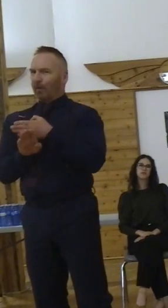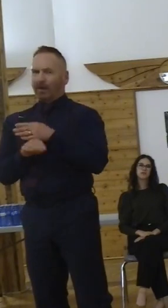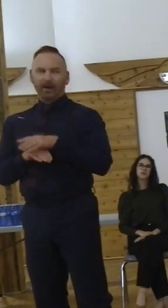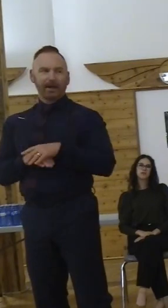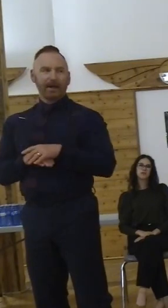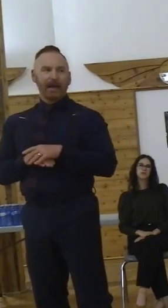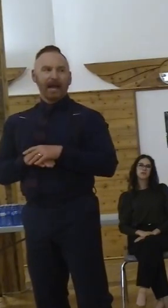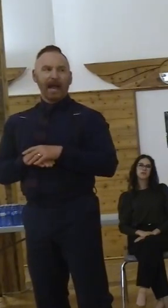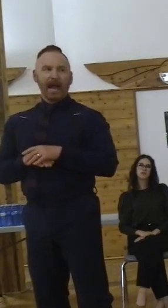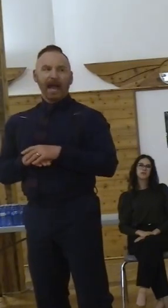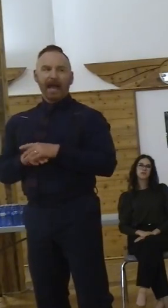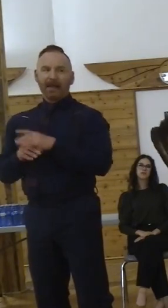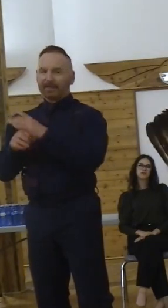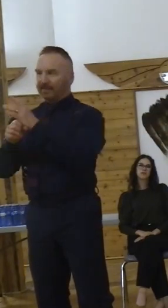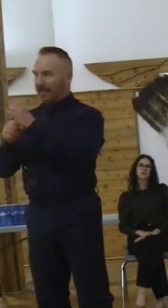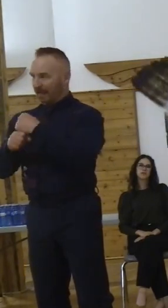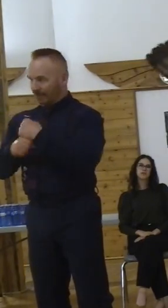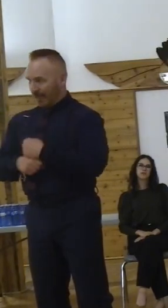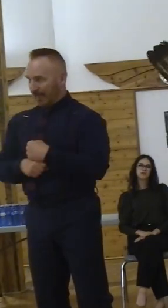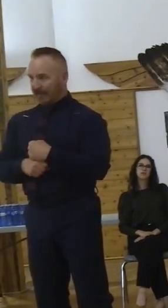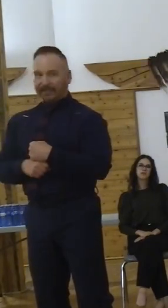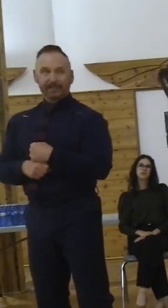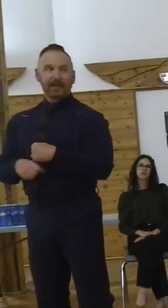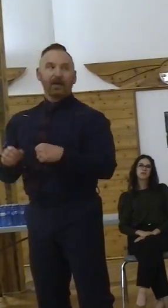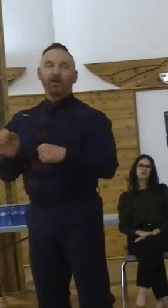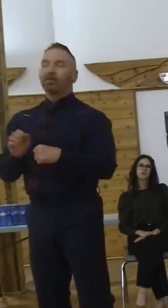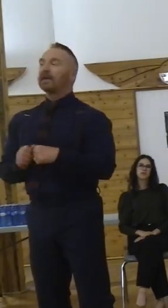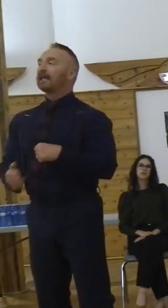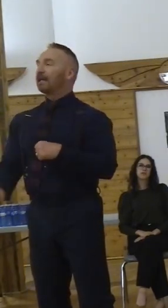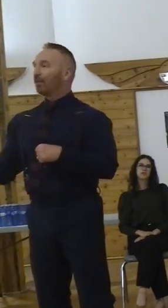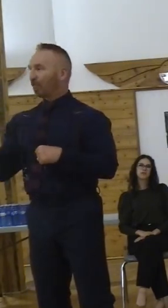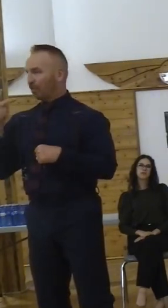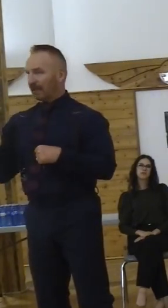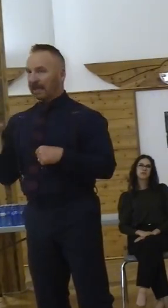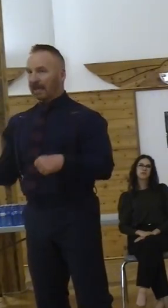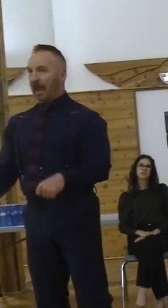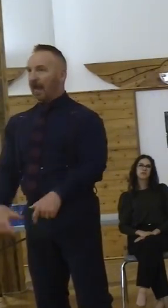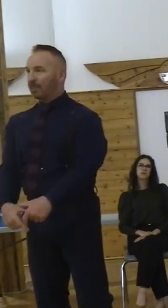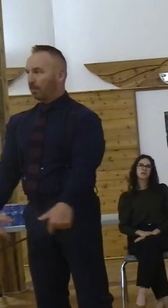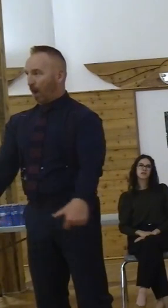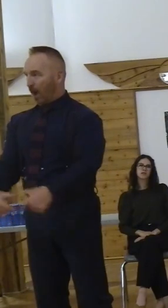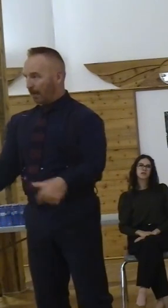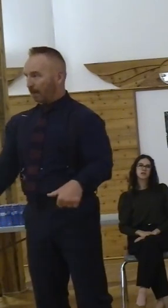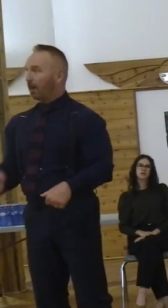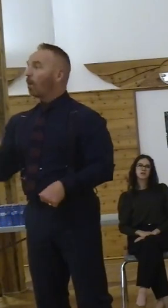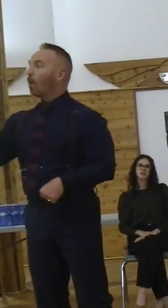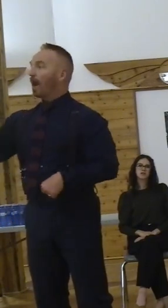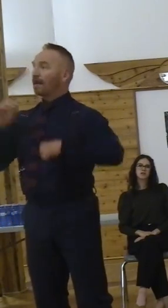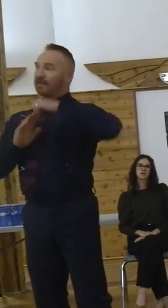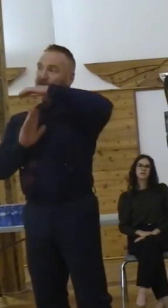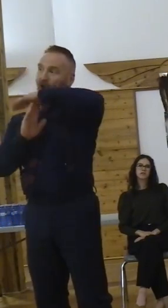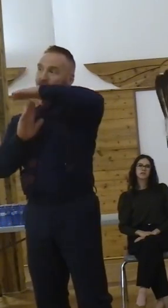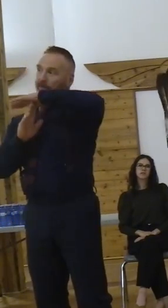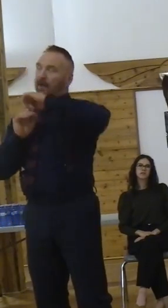And they made three rows in the bottom and one across the top. And so the dresses were made.